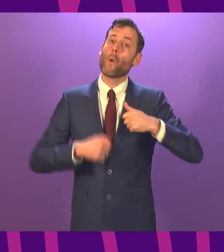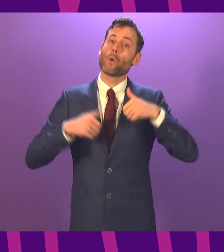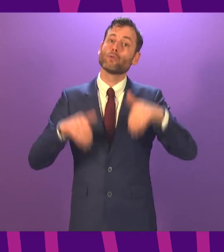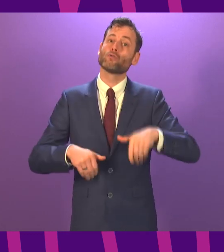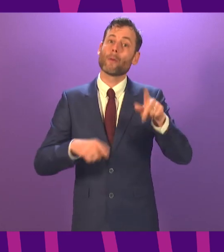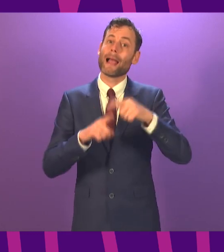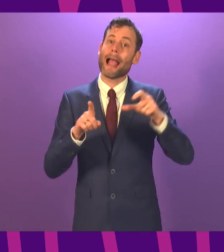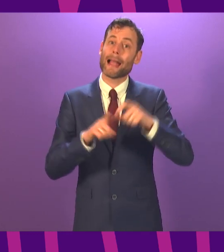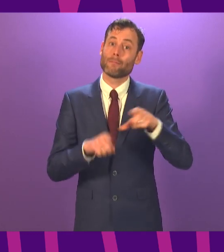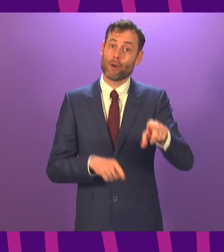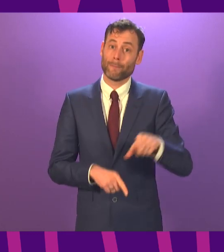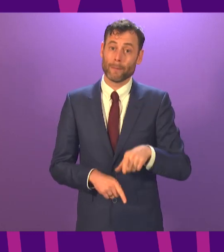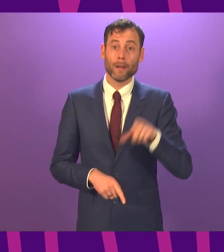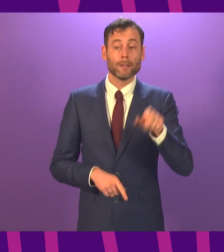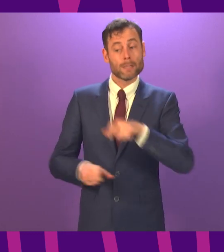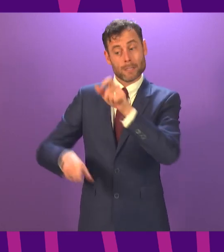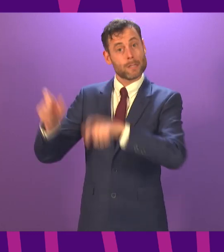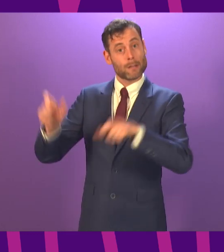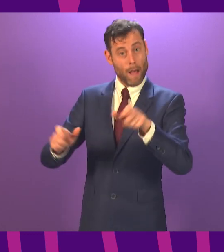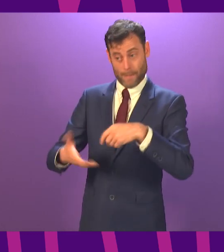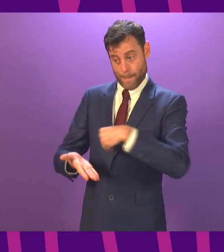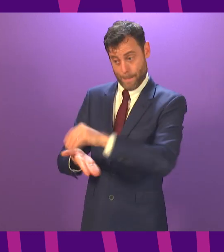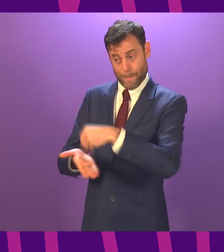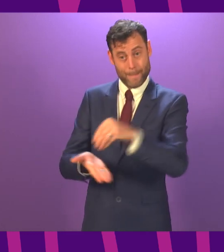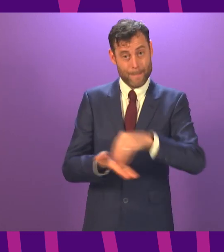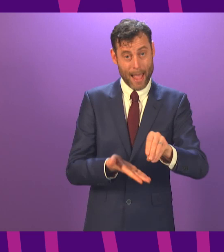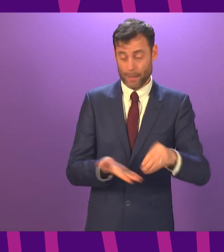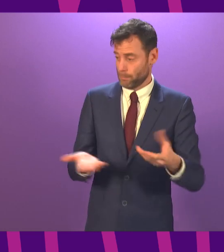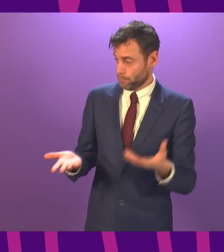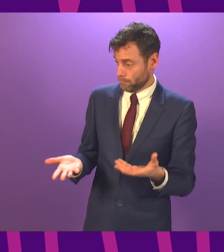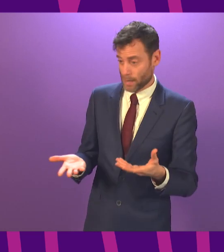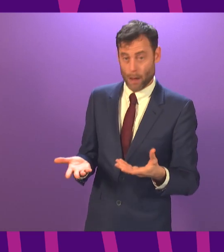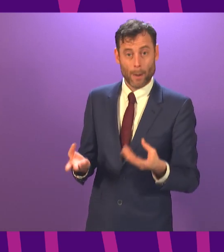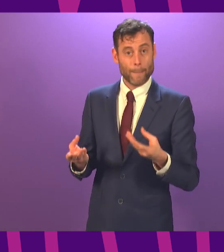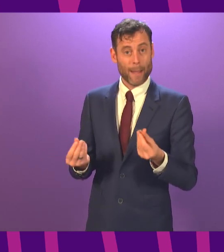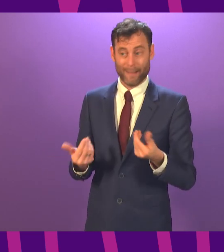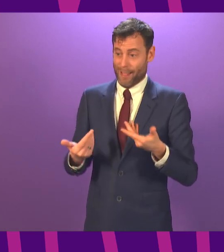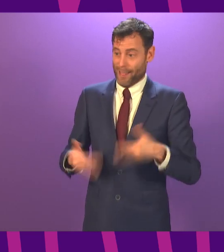“I’ve already run the payroll for this month due to the Christmas holidays” and asks what he is supposed to do now. I am not sure that it will be enough for the